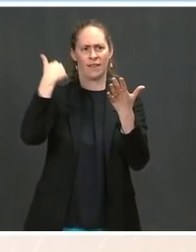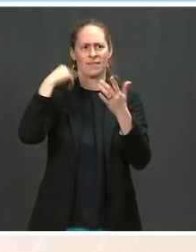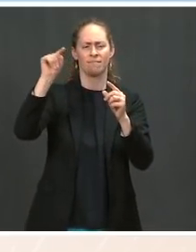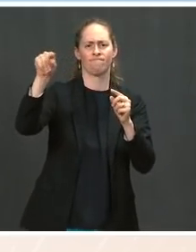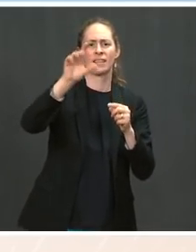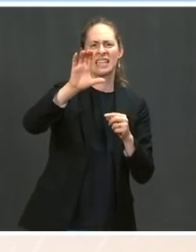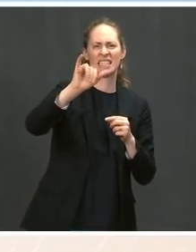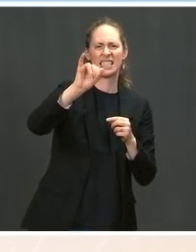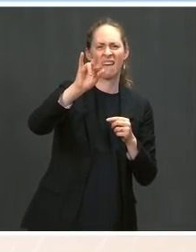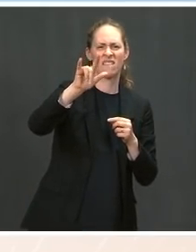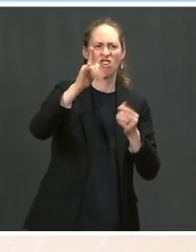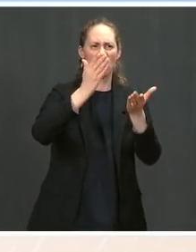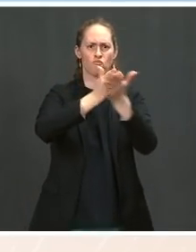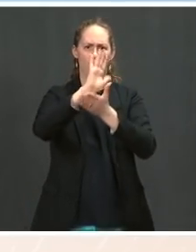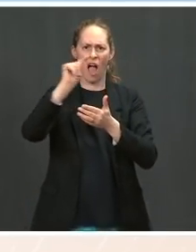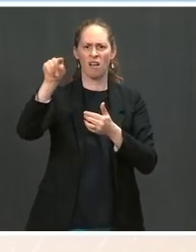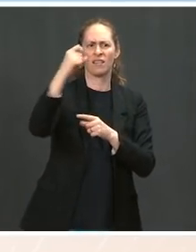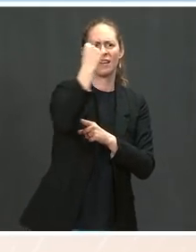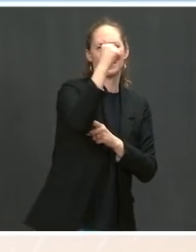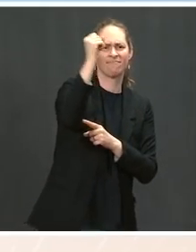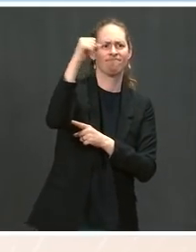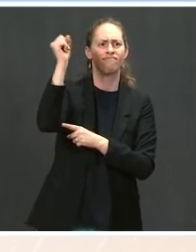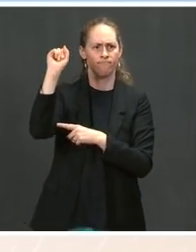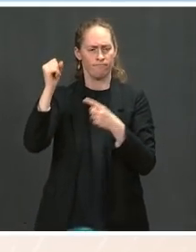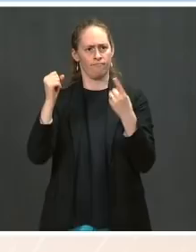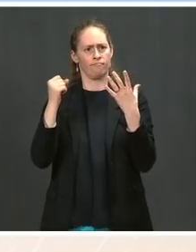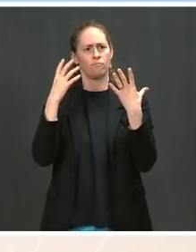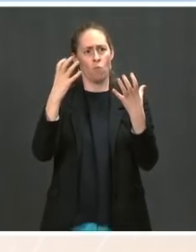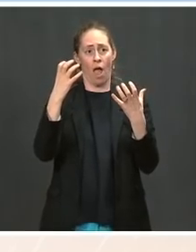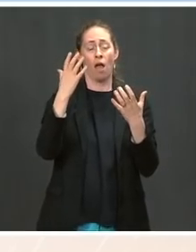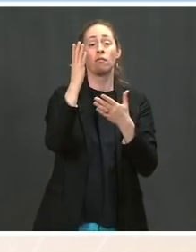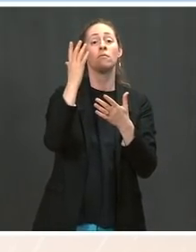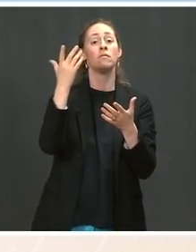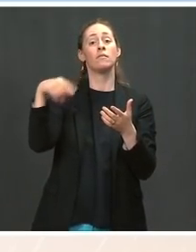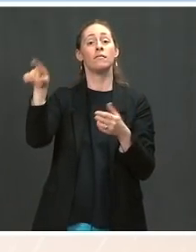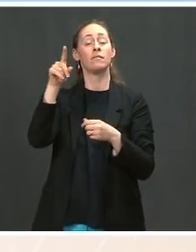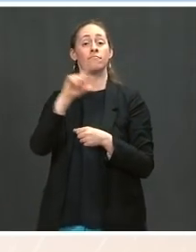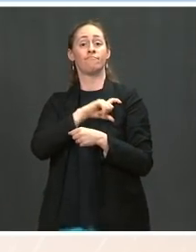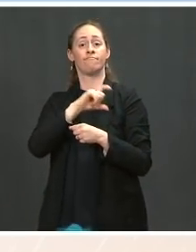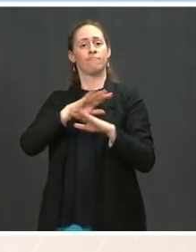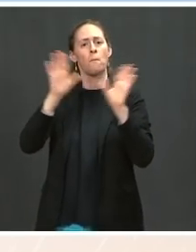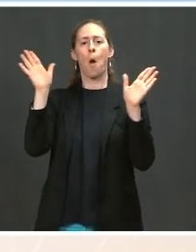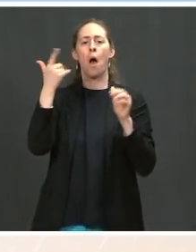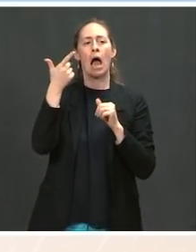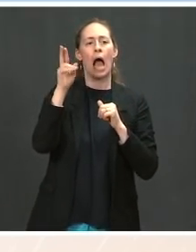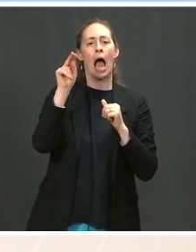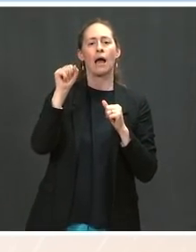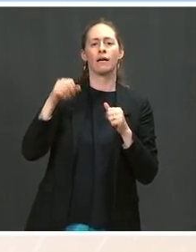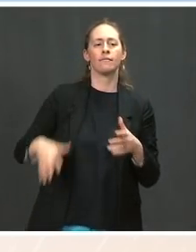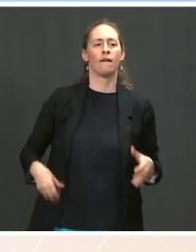Ms. Psaki: And we've been in very close touch with many civil rights leaders about their -- the issues; the ideas they have;